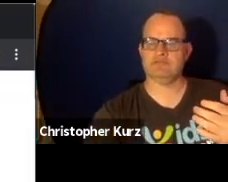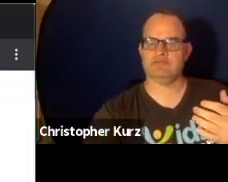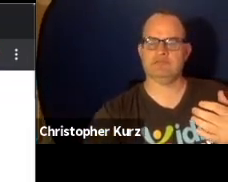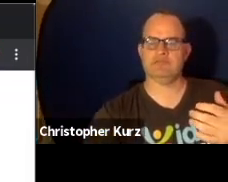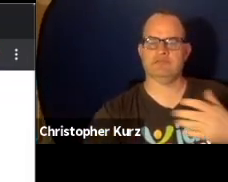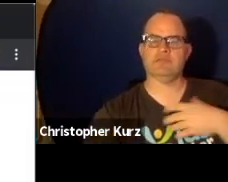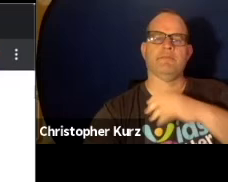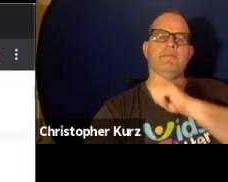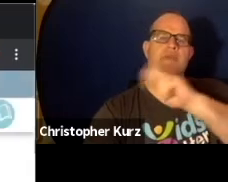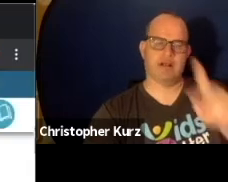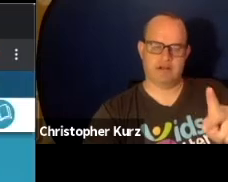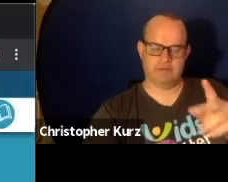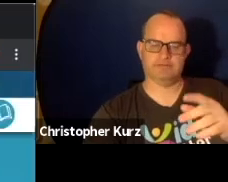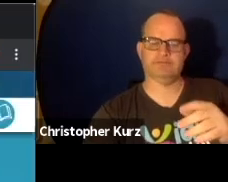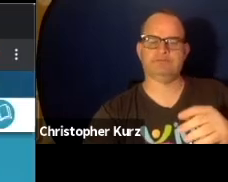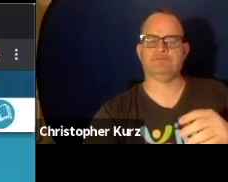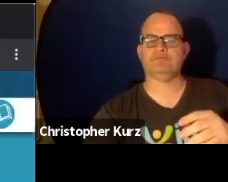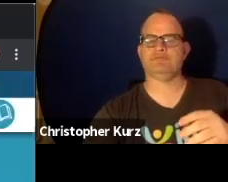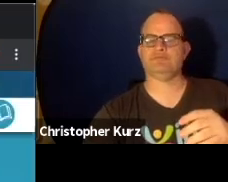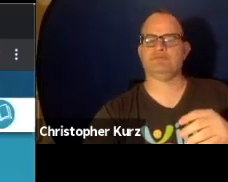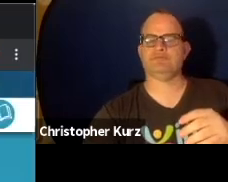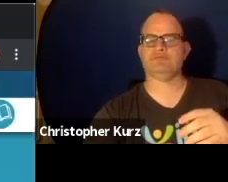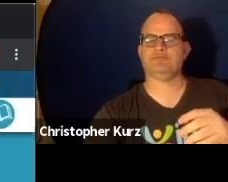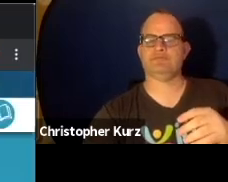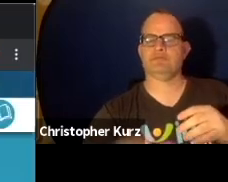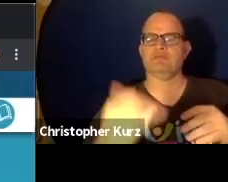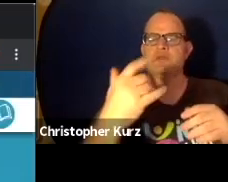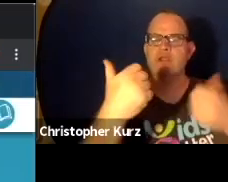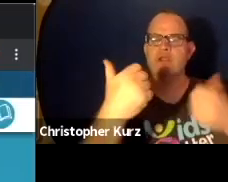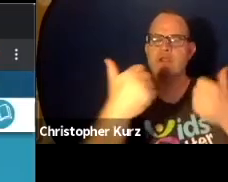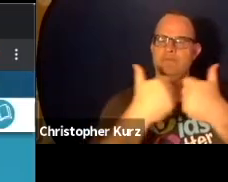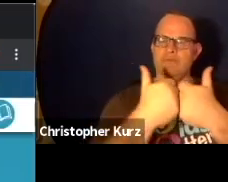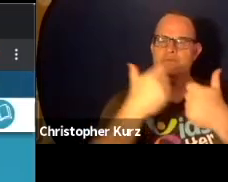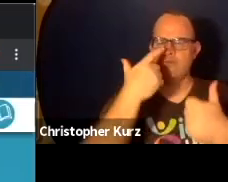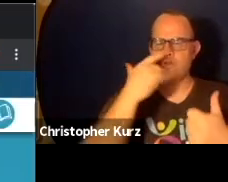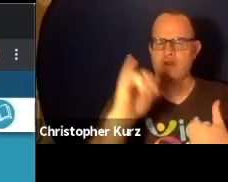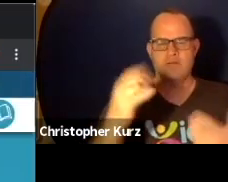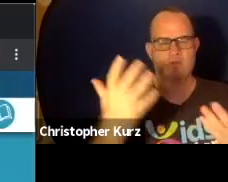That's the basic idea of the editor.